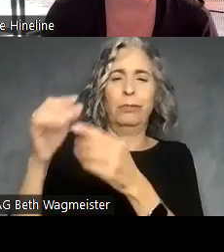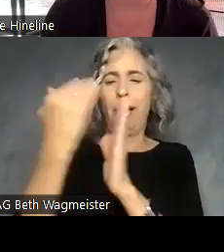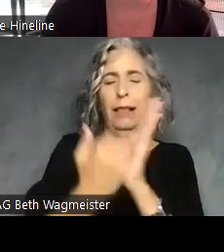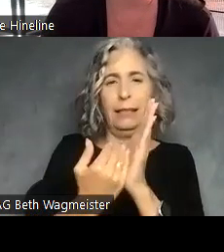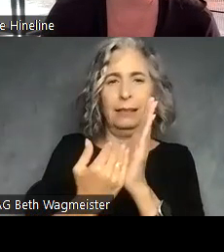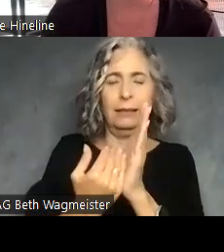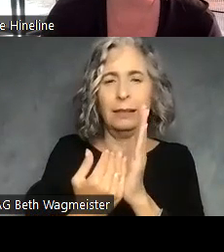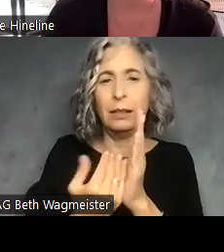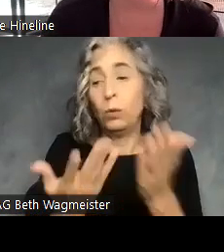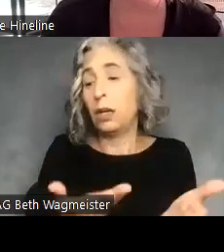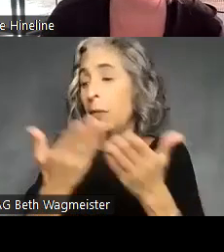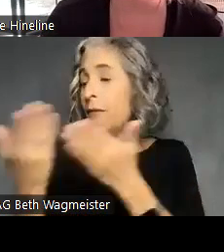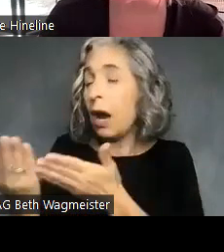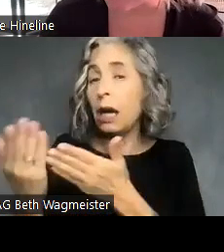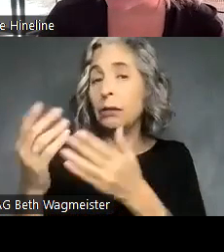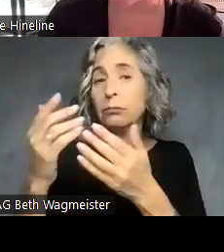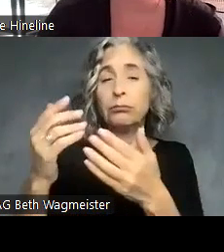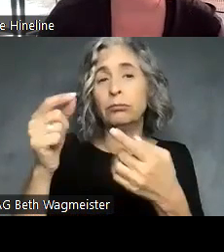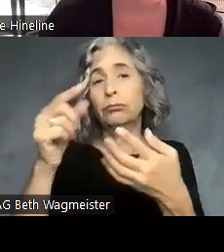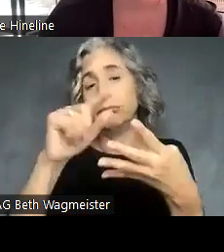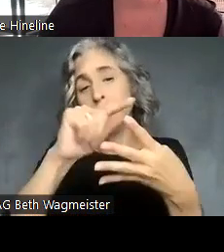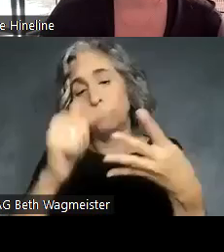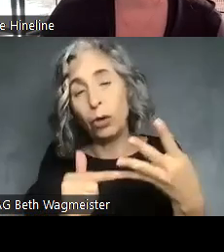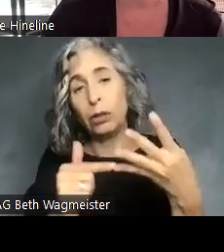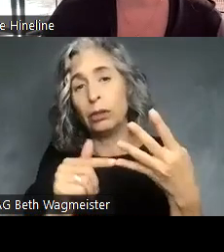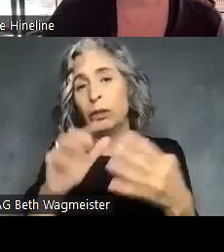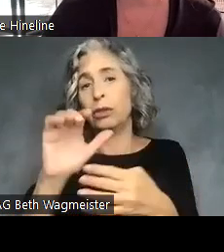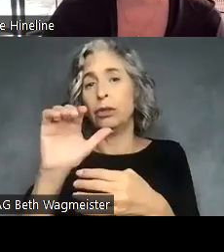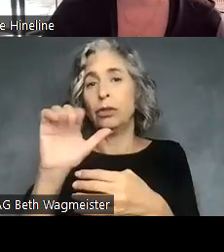provided for users to verify without requiring a new code. You know? Again,